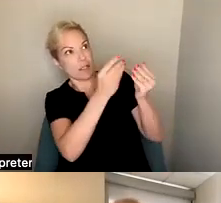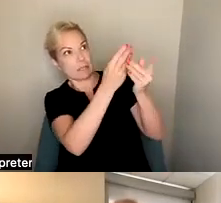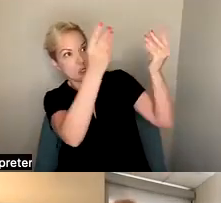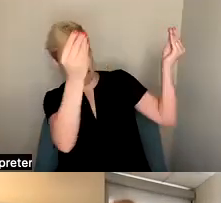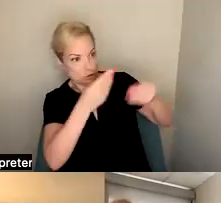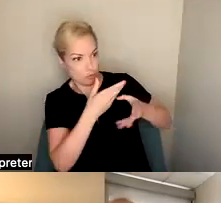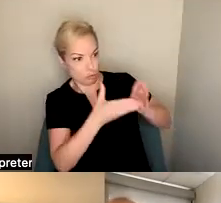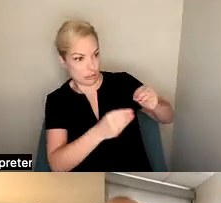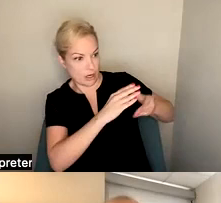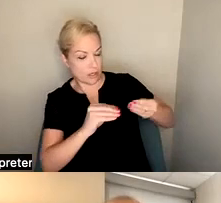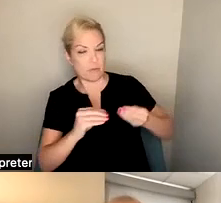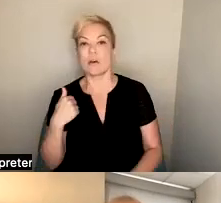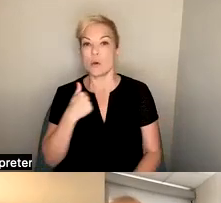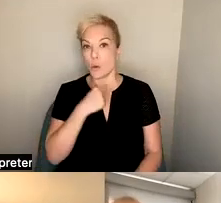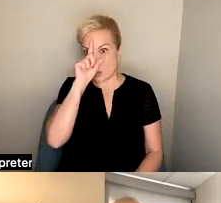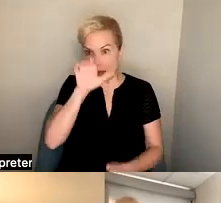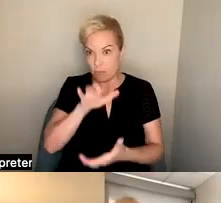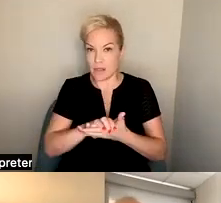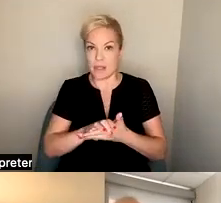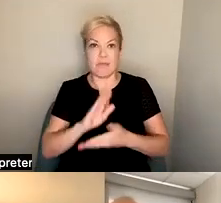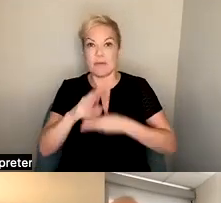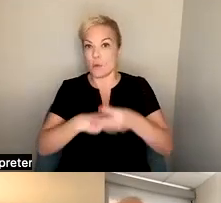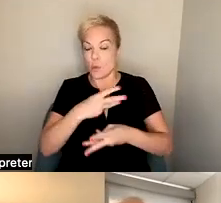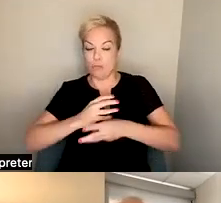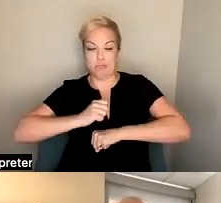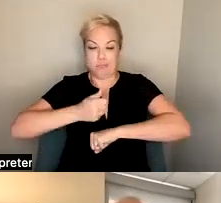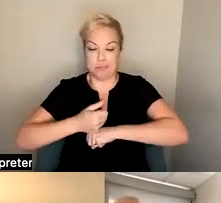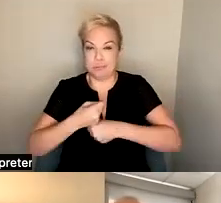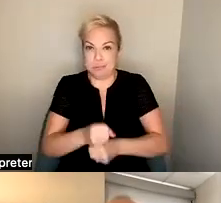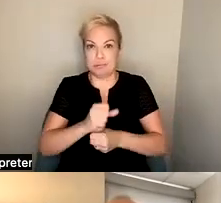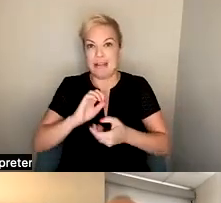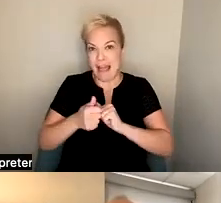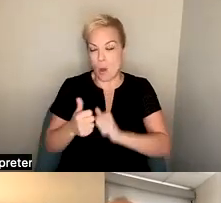the world rests on the back of a great turtle, but over time humans do what humans do and we